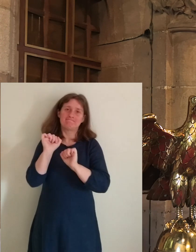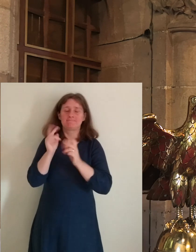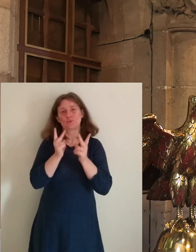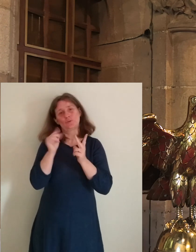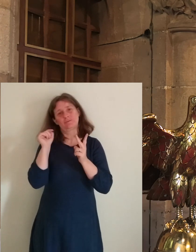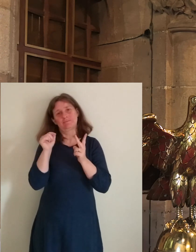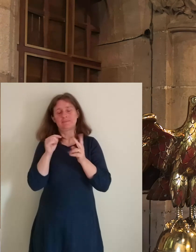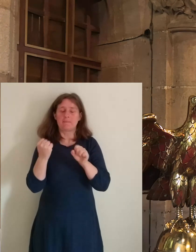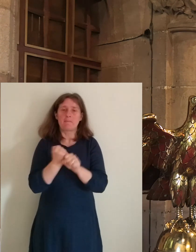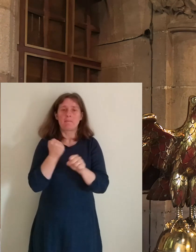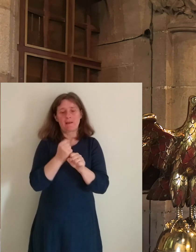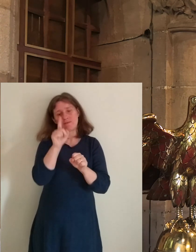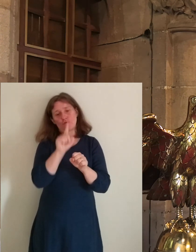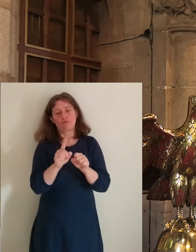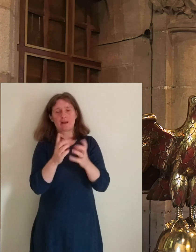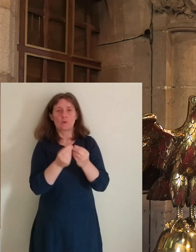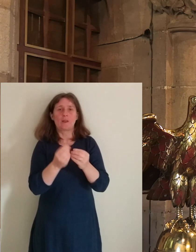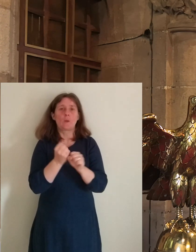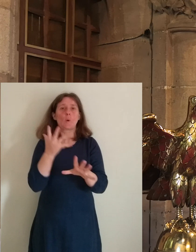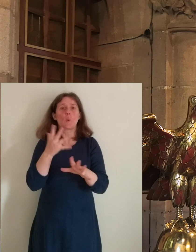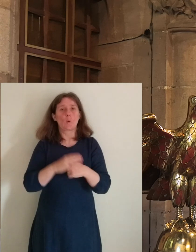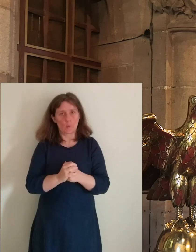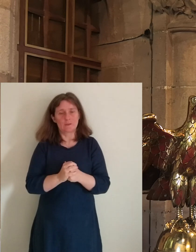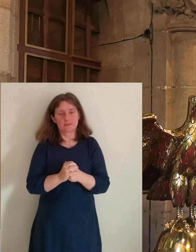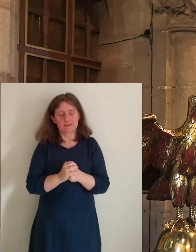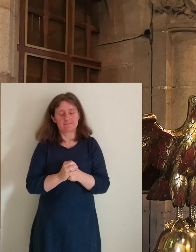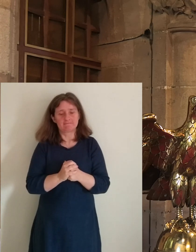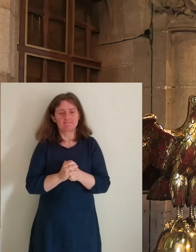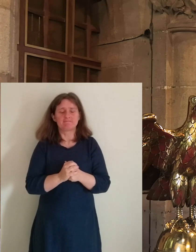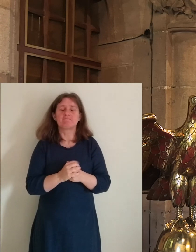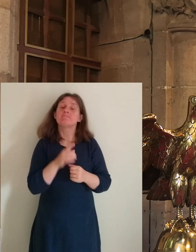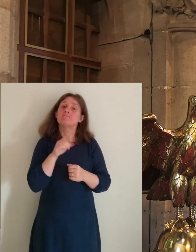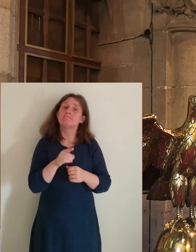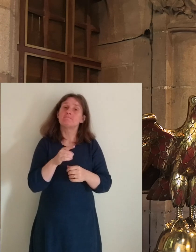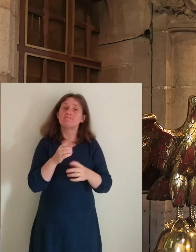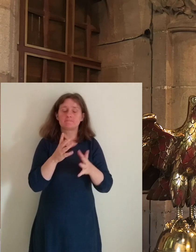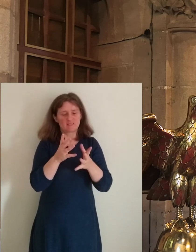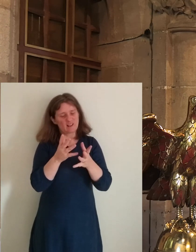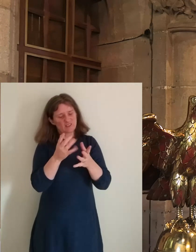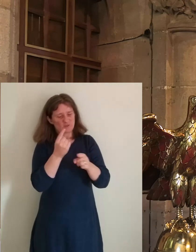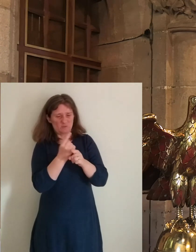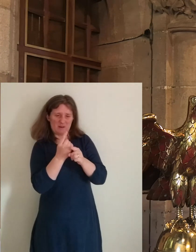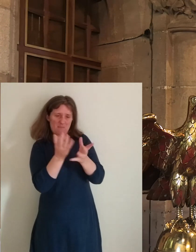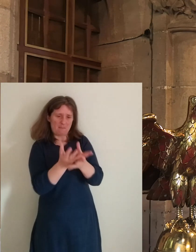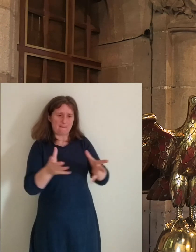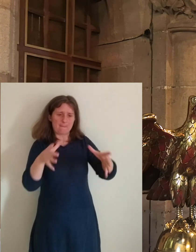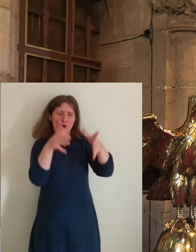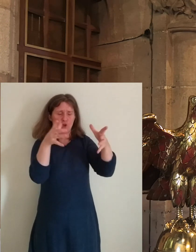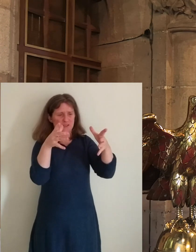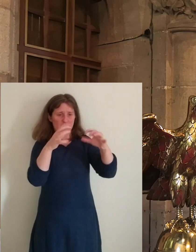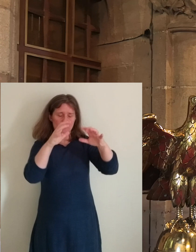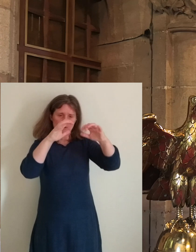This song really seems to be connecting with people. It's about Kintsugi the art of repairing